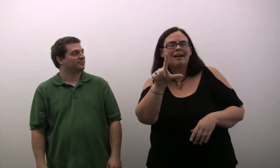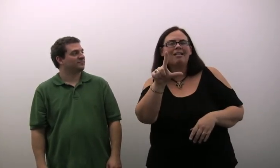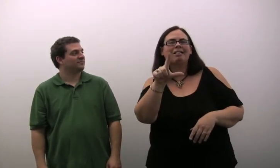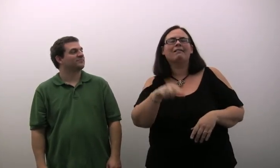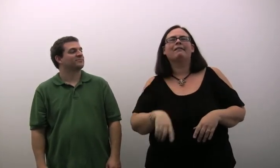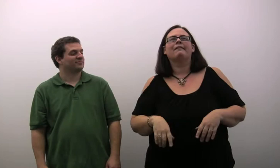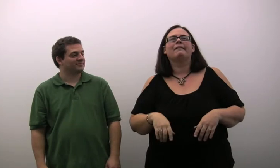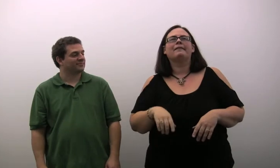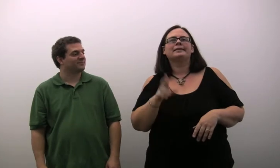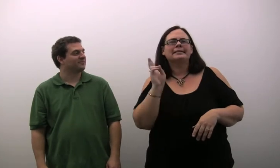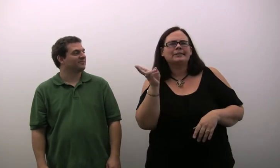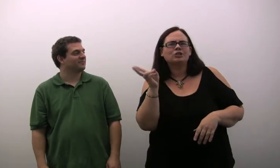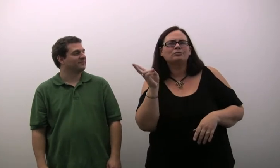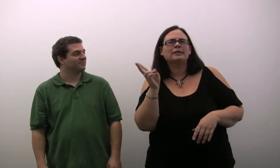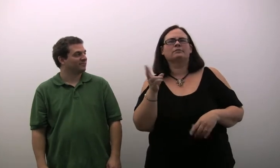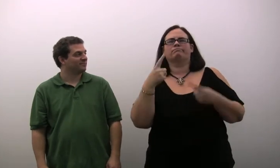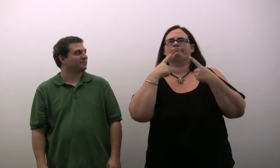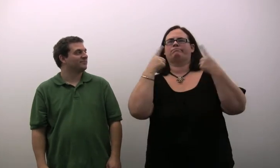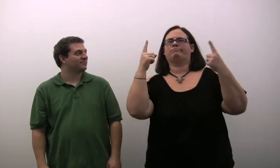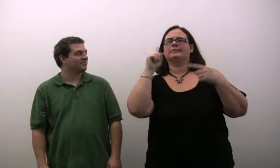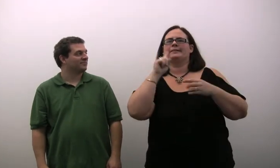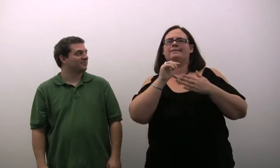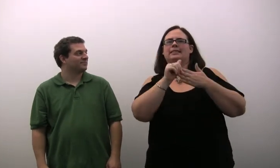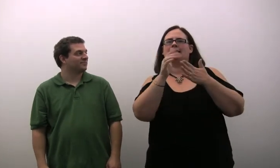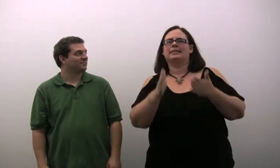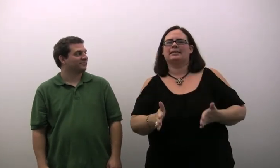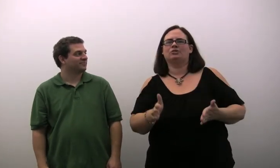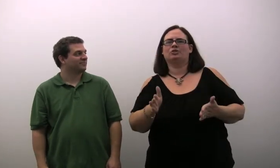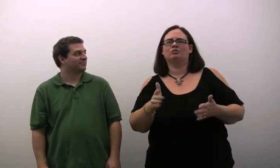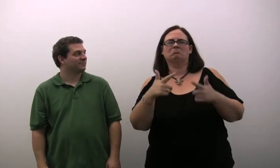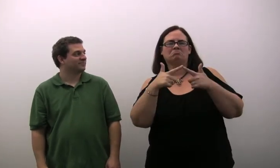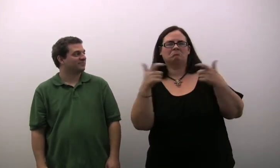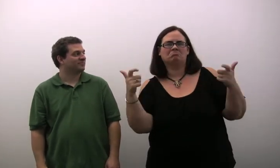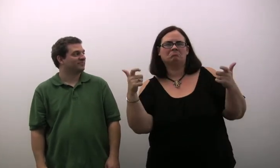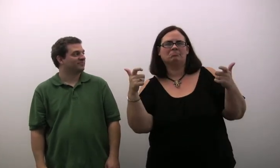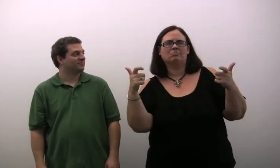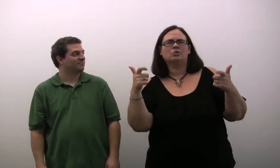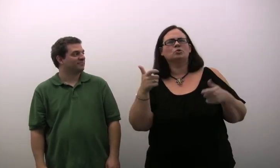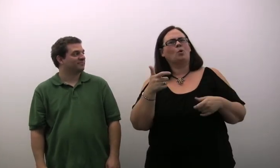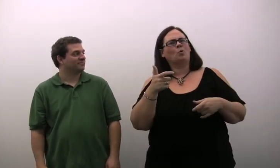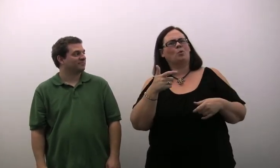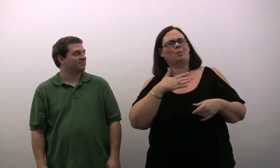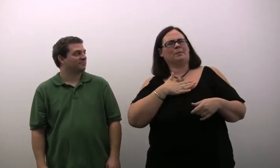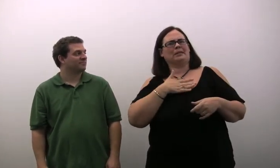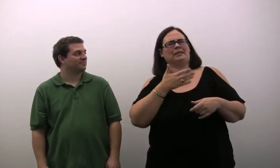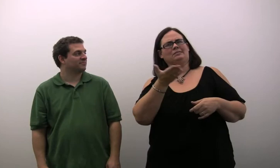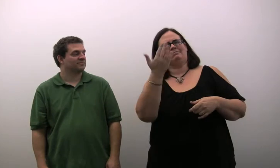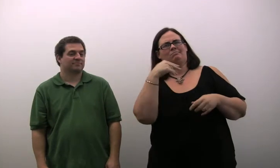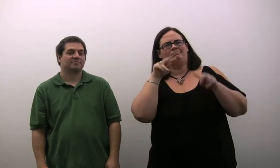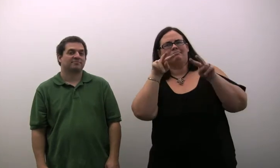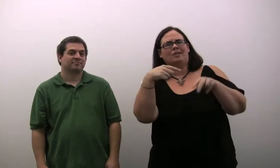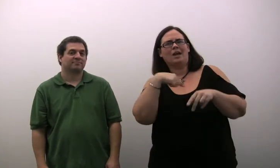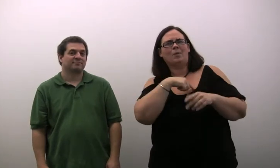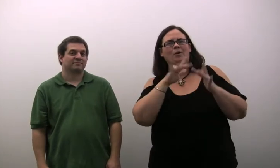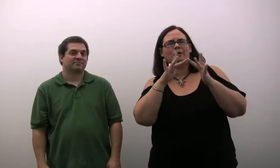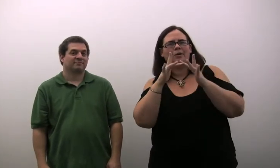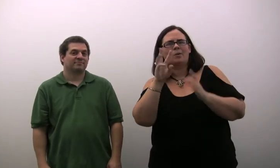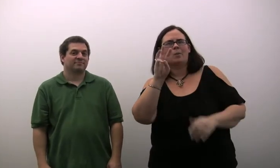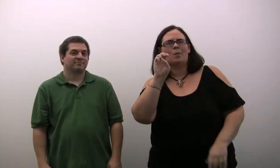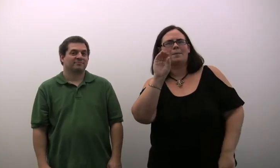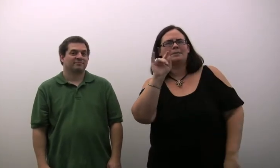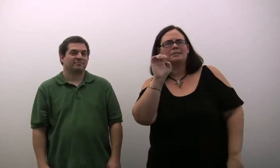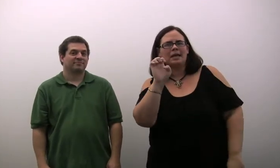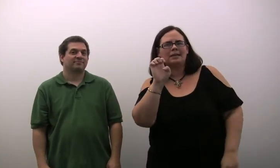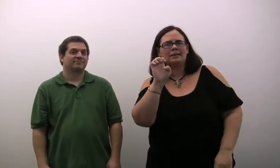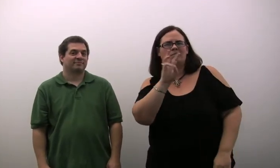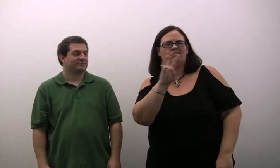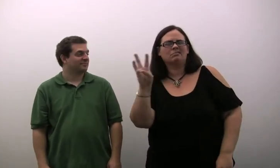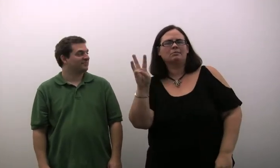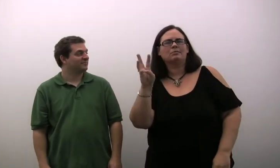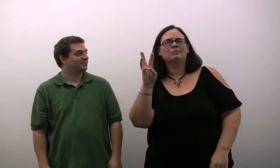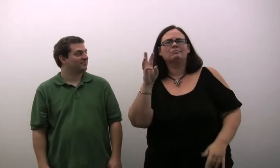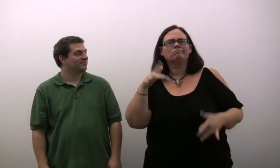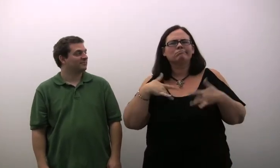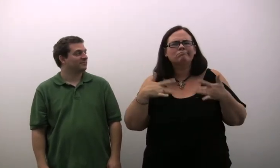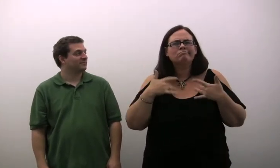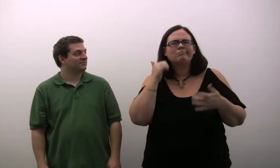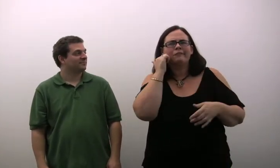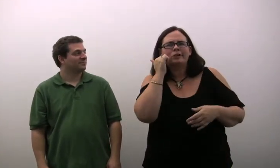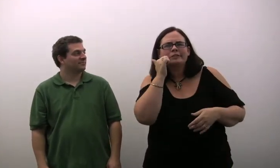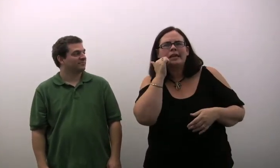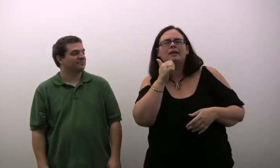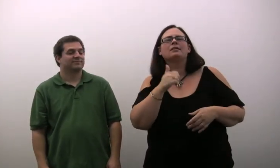ASL, History, prominent figures, and so on. Please check out our website for daily updates.